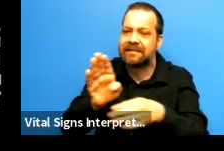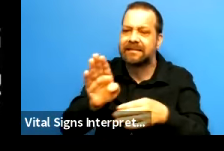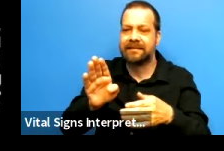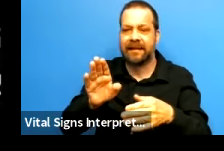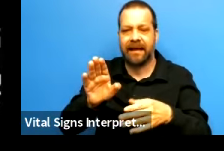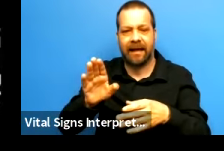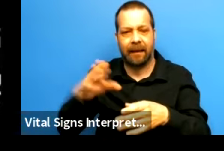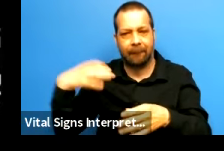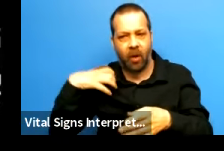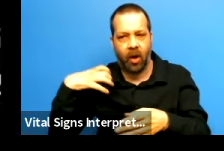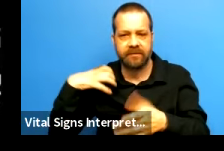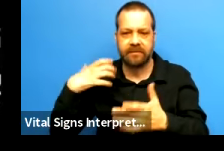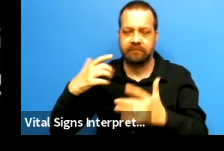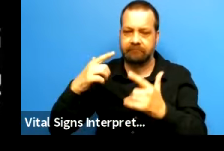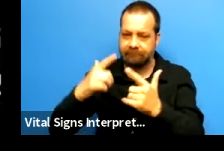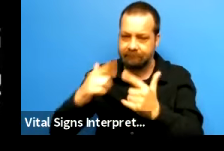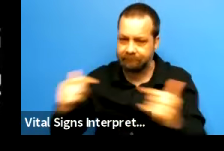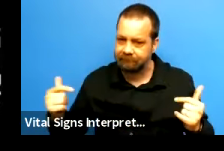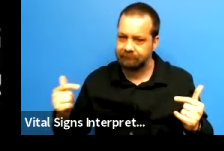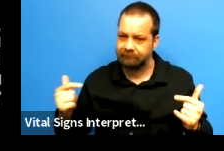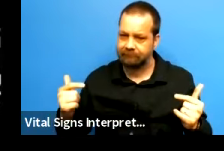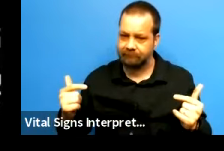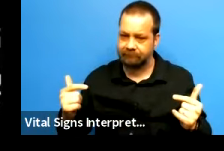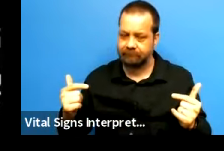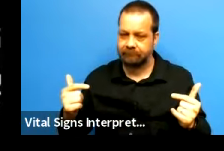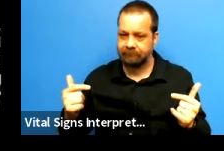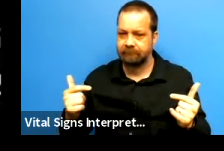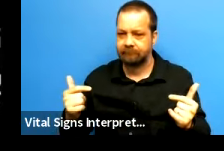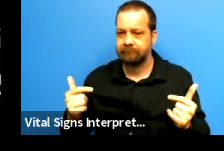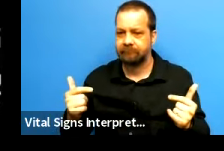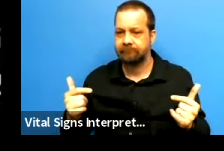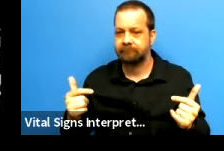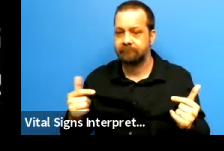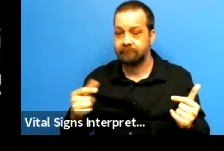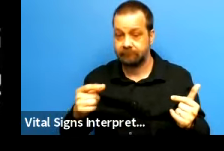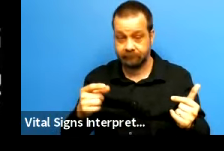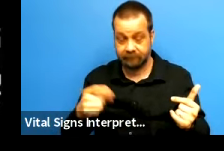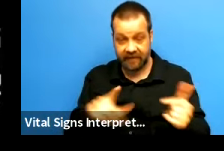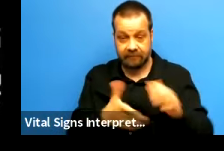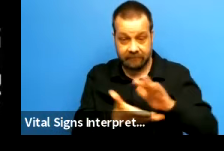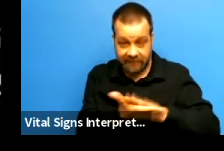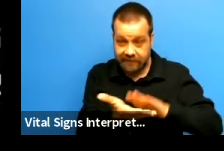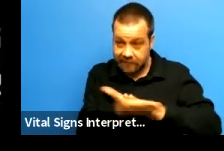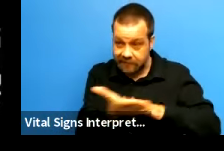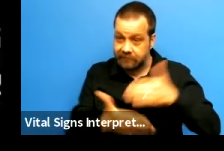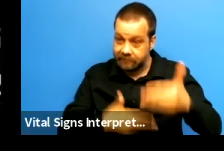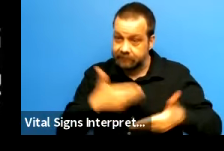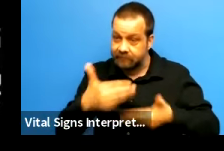So as businesses and employers of all types continue to operate and/or reopen